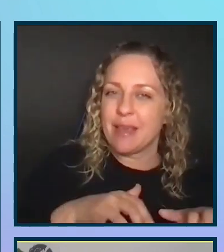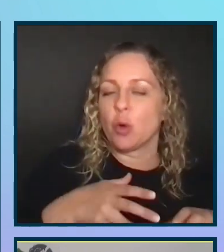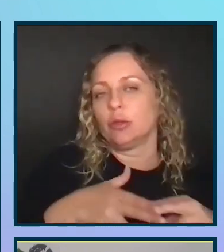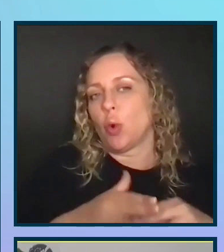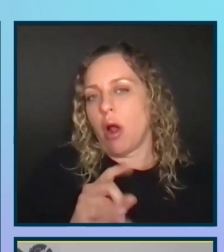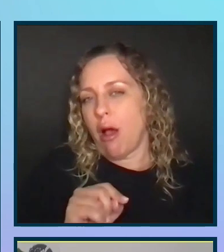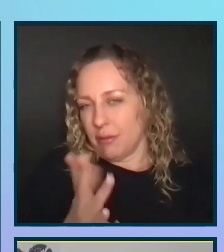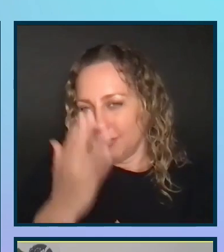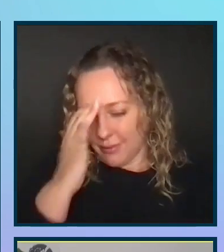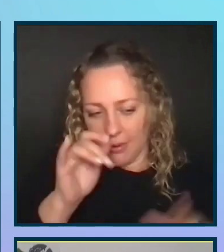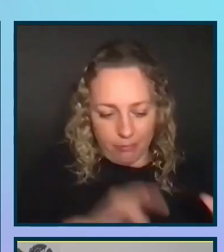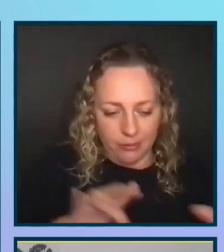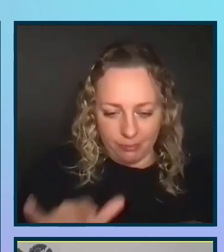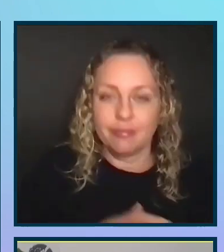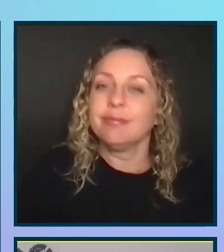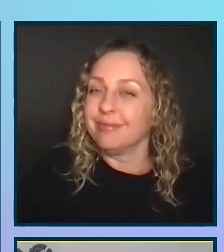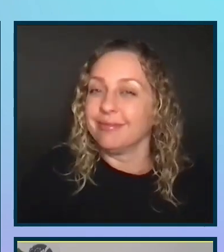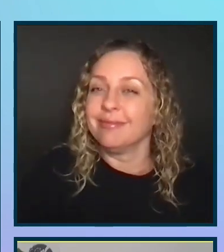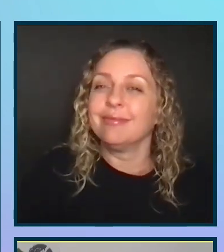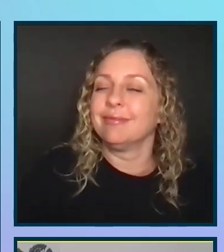This could also be a nice place to document those things.